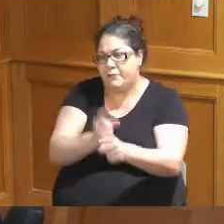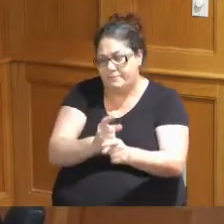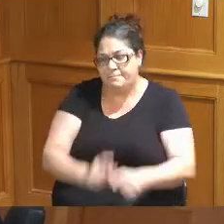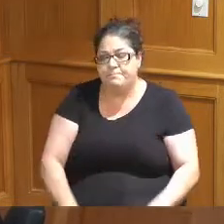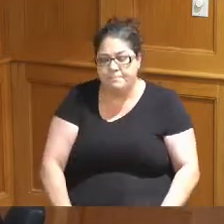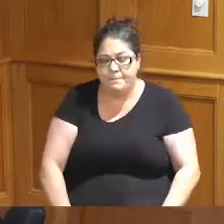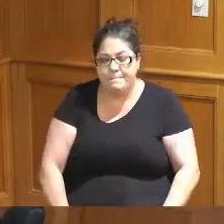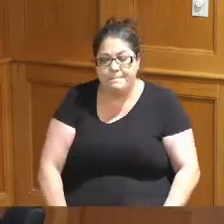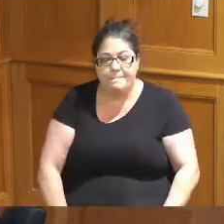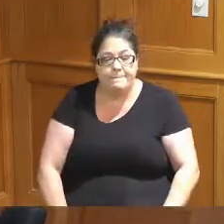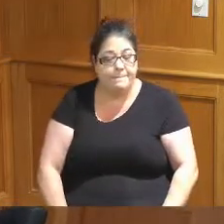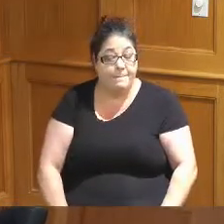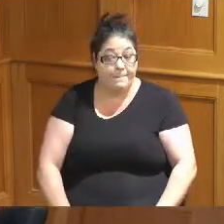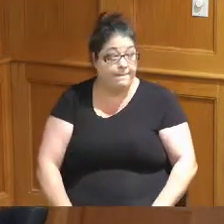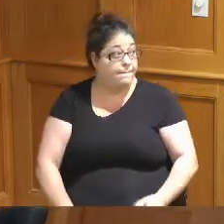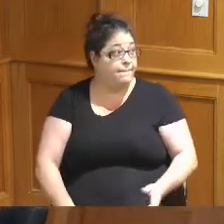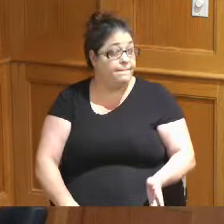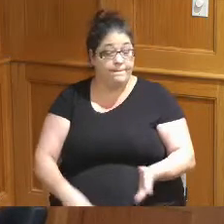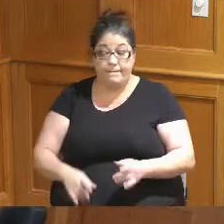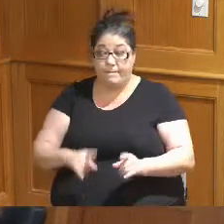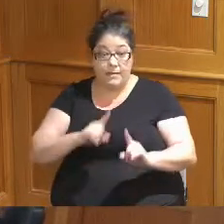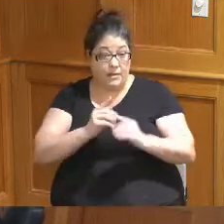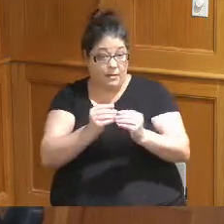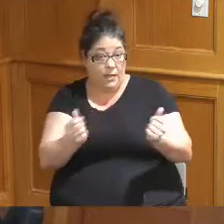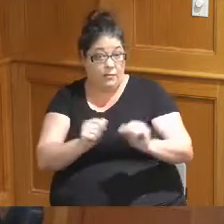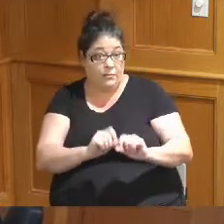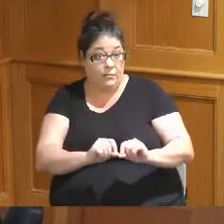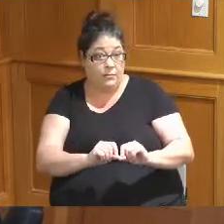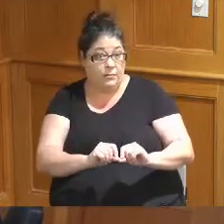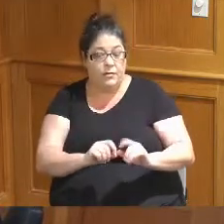did that answer all your yes I did and Vice President you have any questions